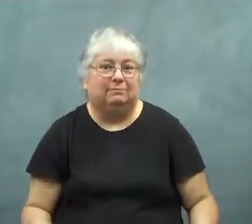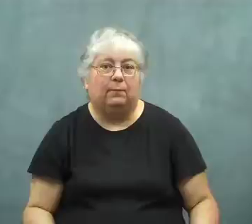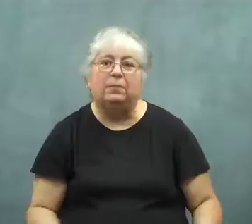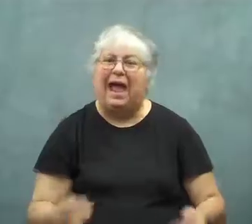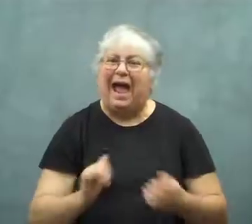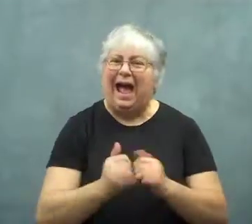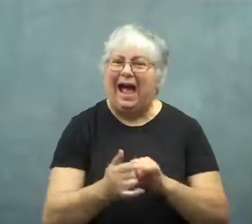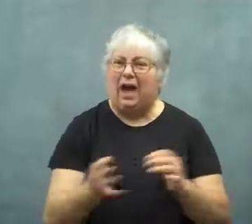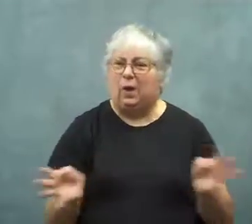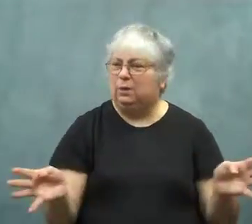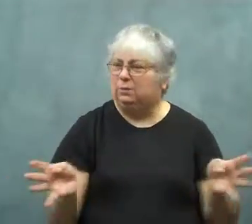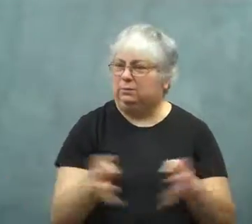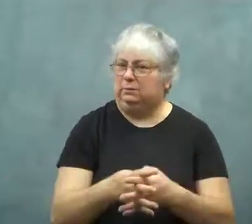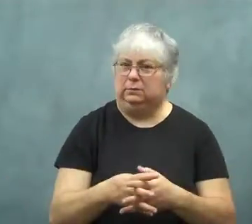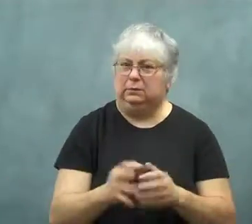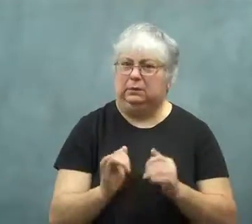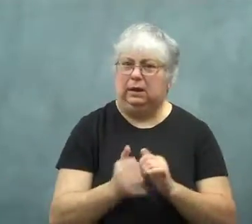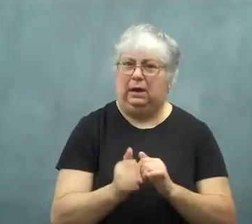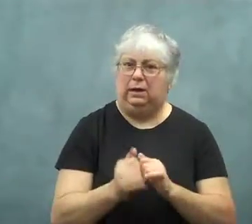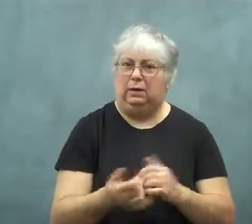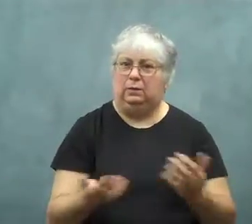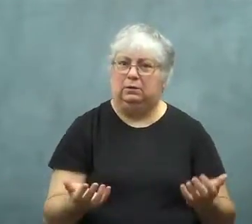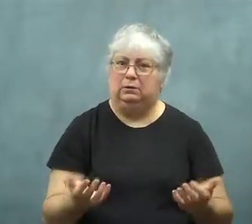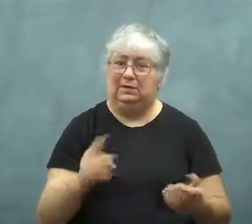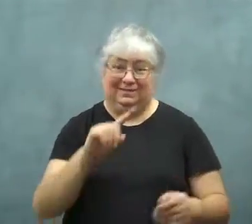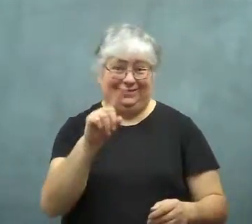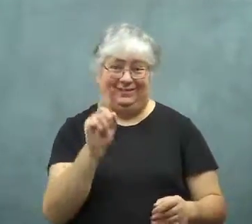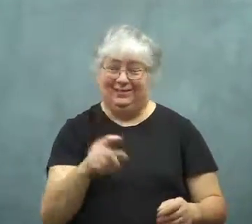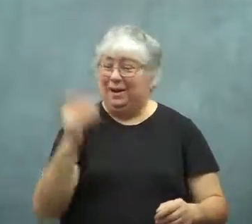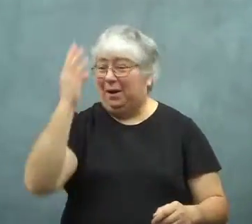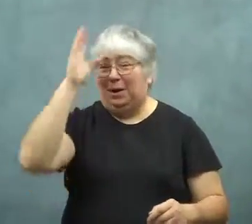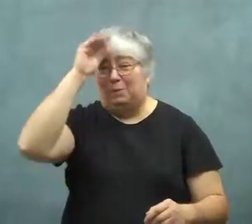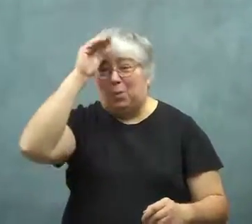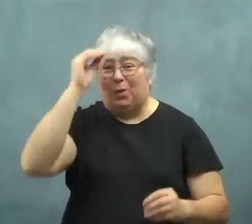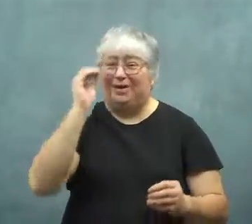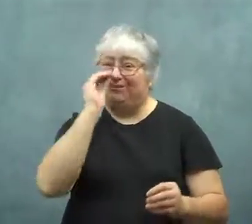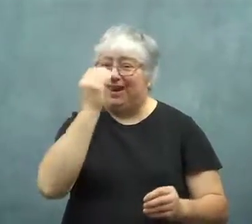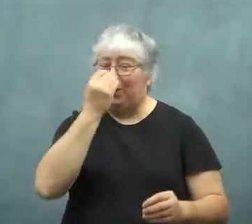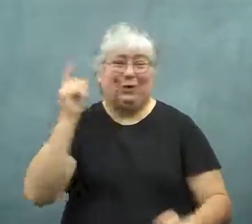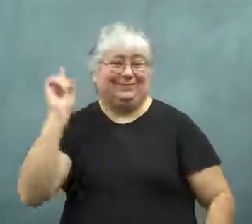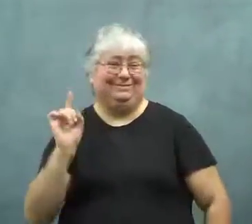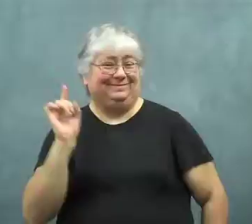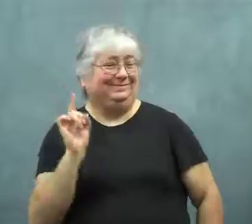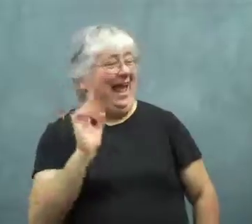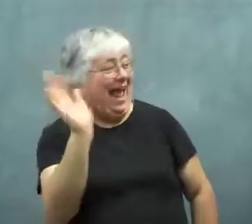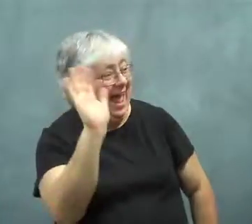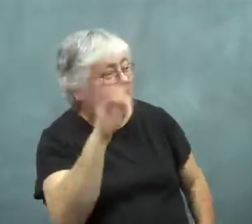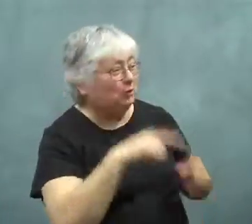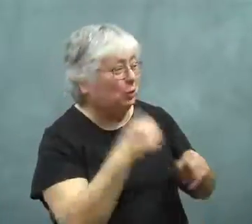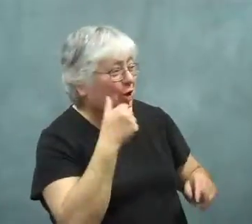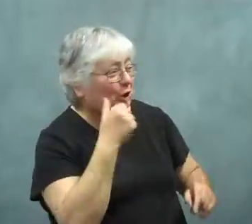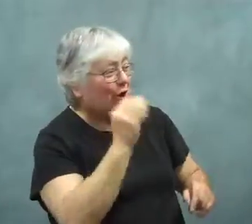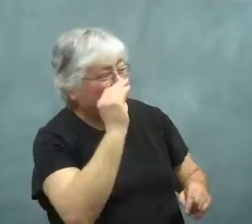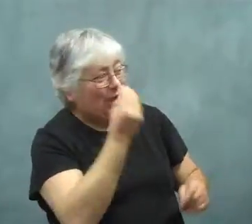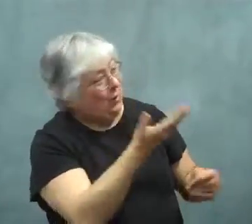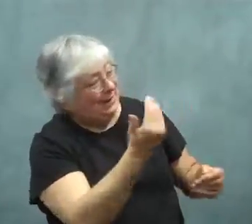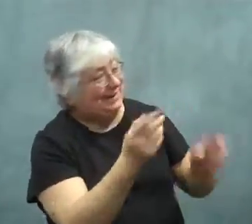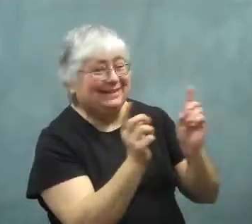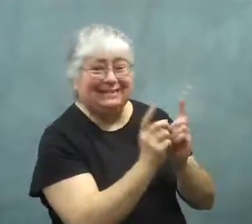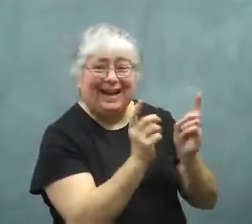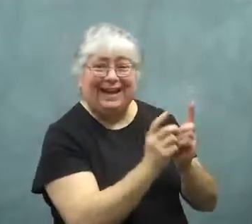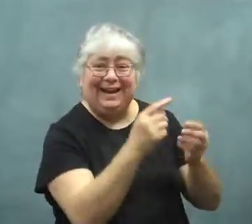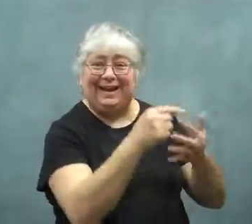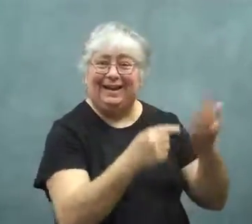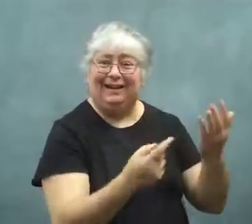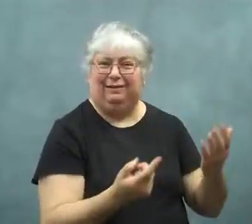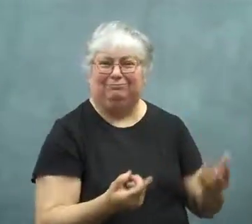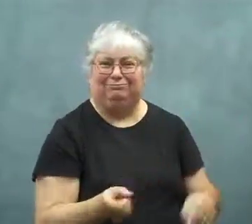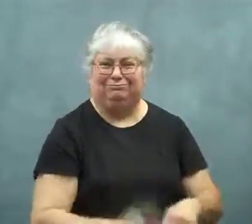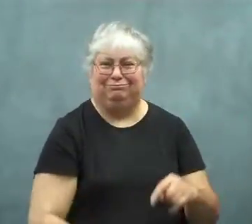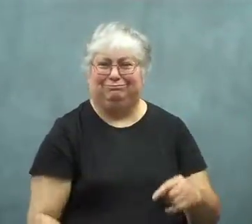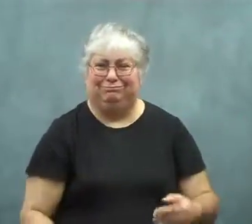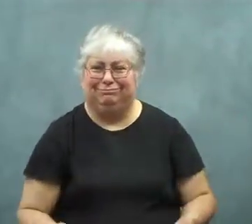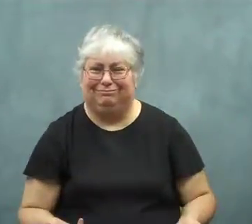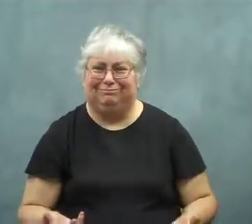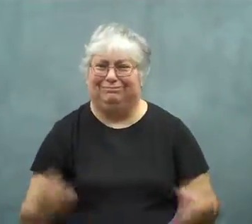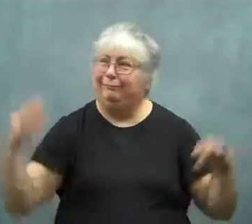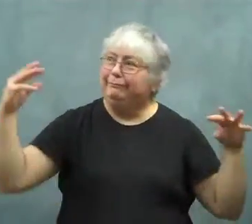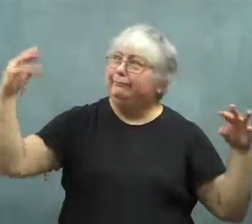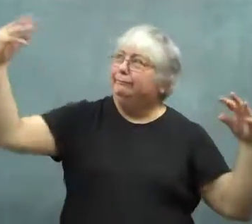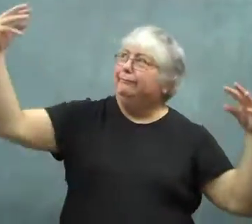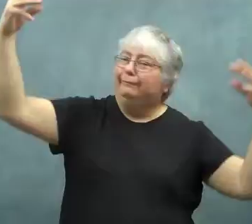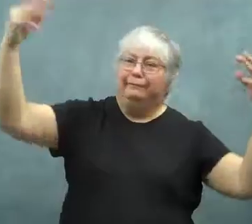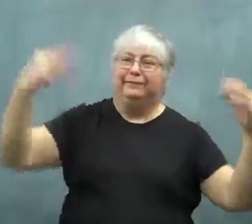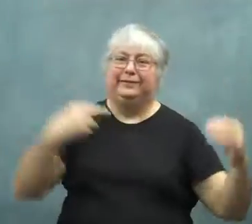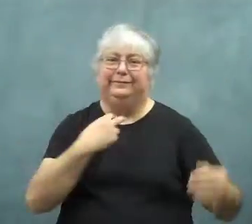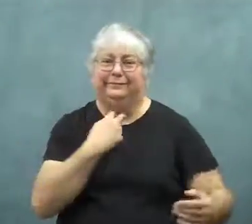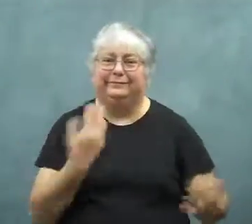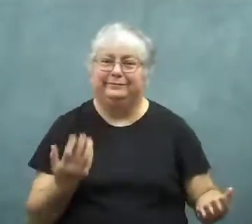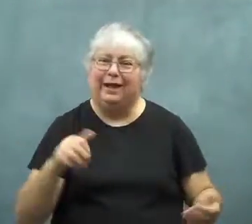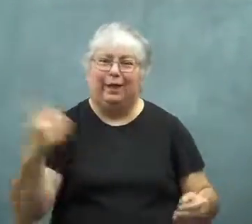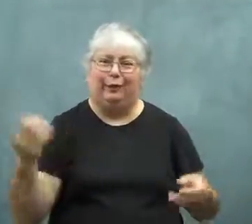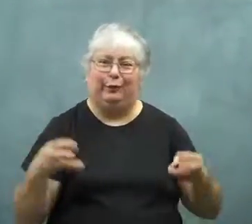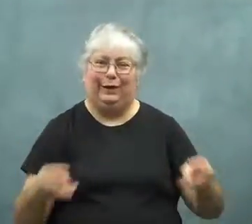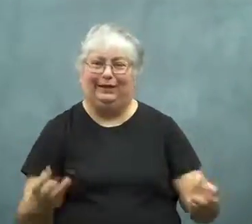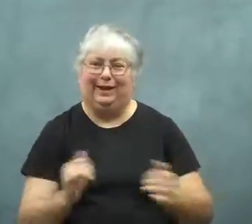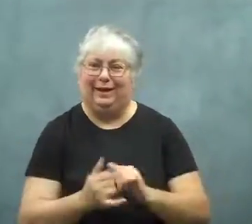How does this happen? A boy flower doesn't just walk over